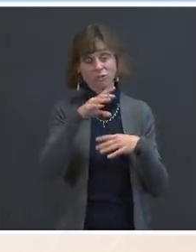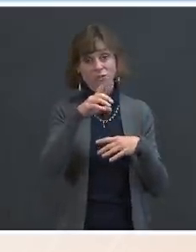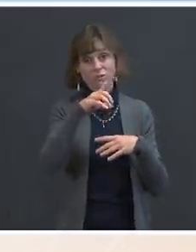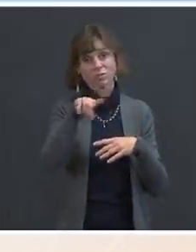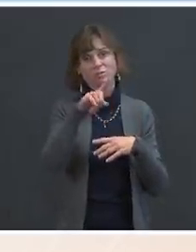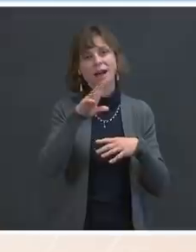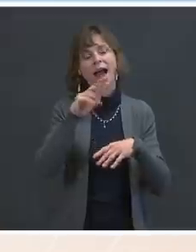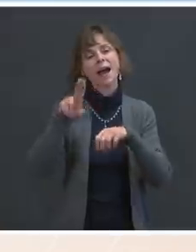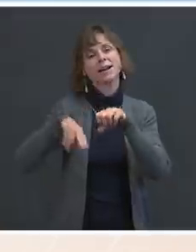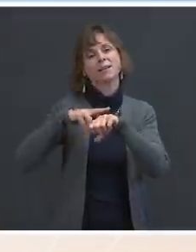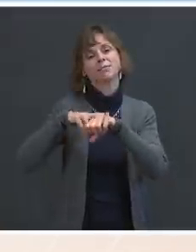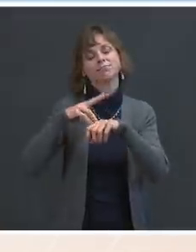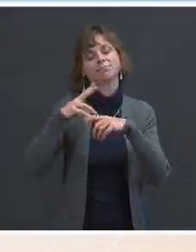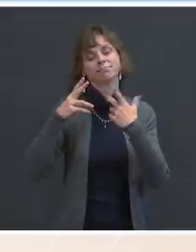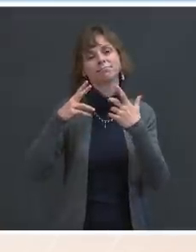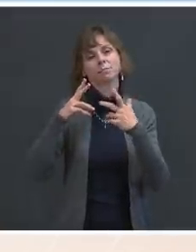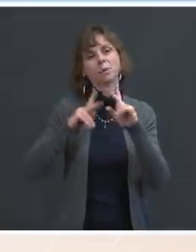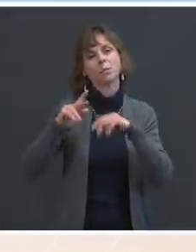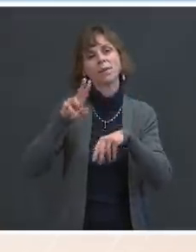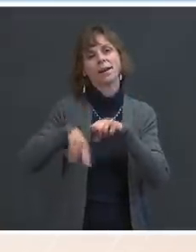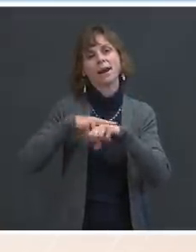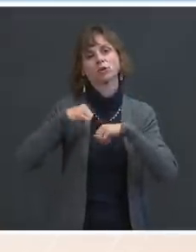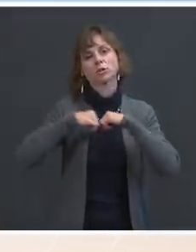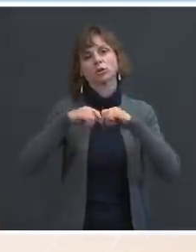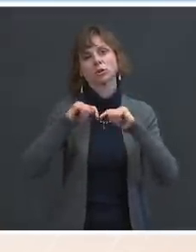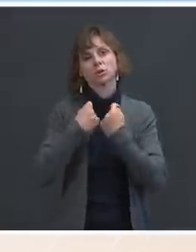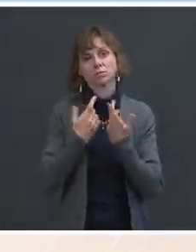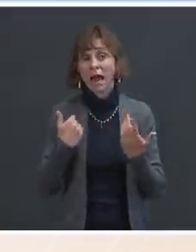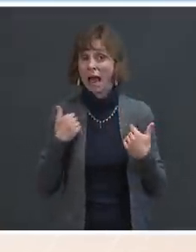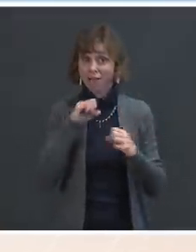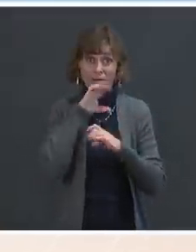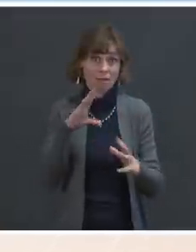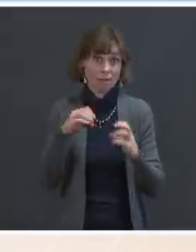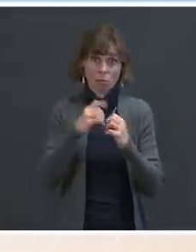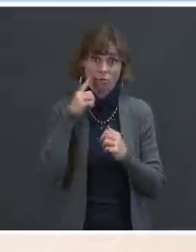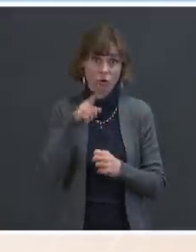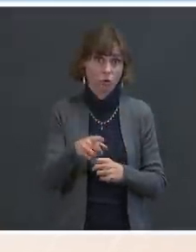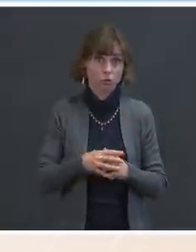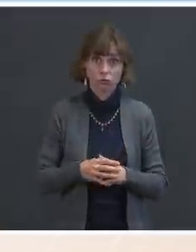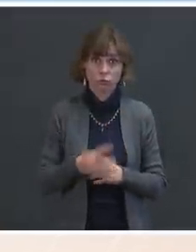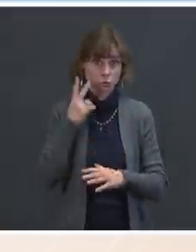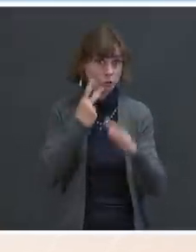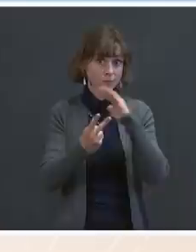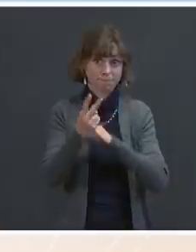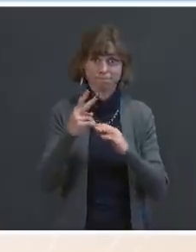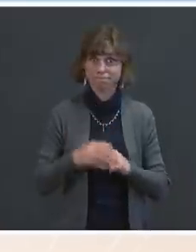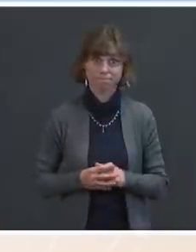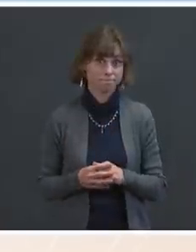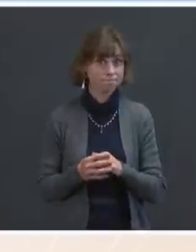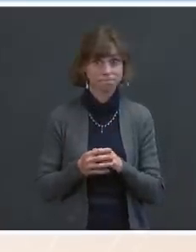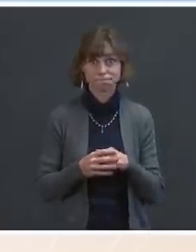The Press: So you don't want to say anything about the waiver? Ms. Psaki: I don't have anything more for you to predict. >> The Press: Okay. And then, on that question of vaccinating children,